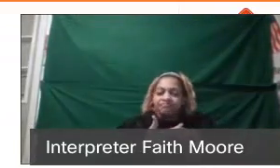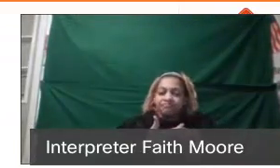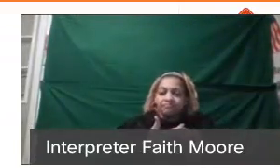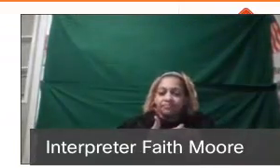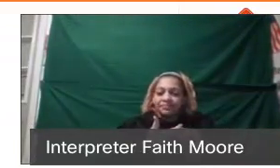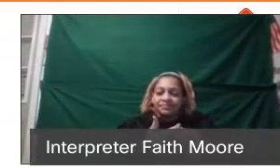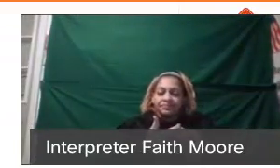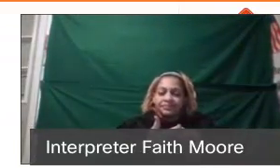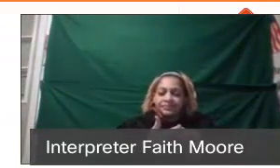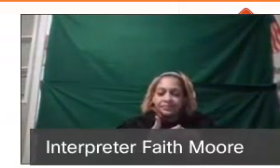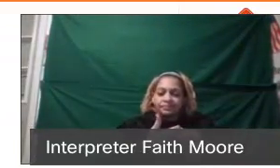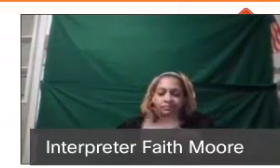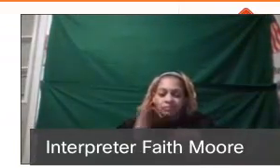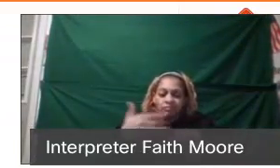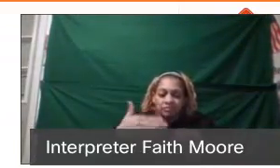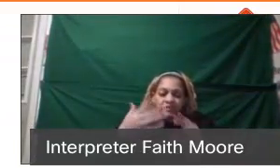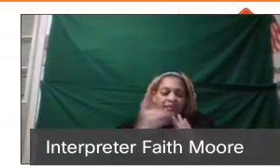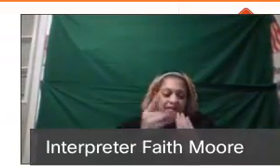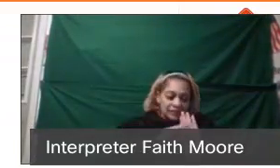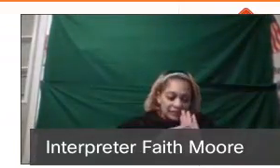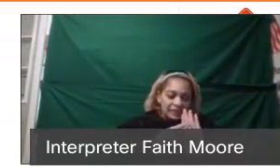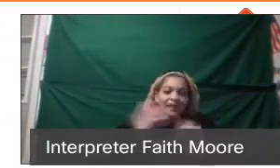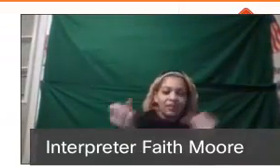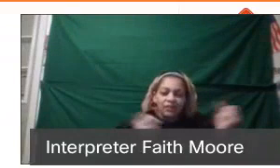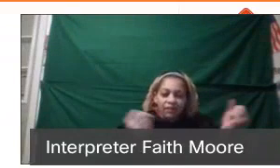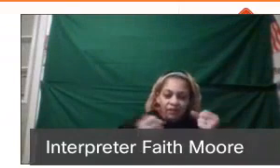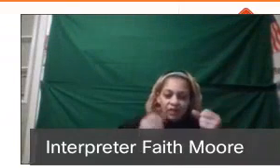The design vehicle is we have.